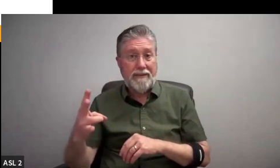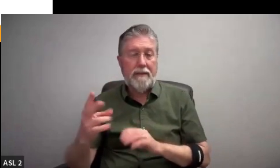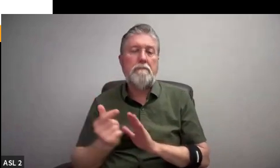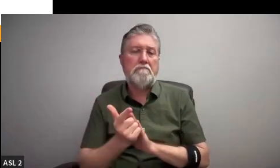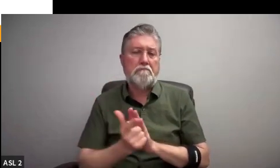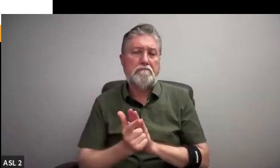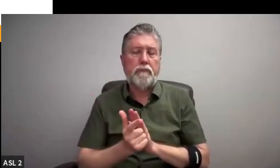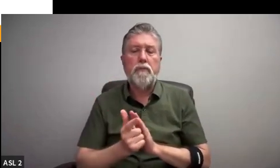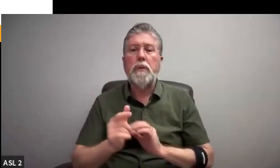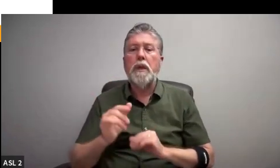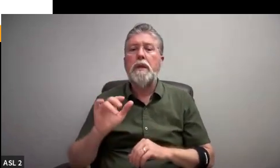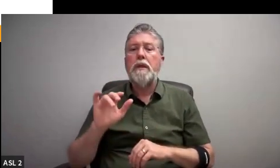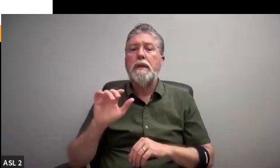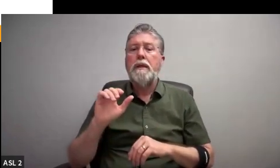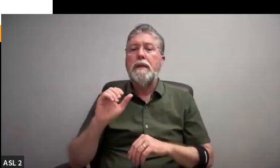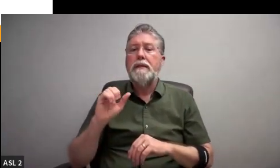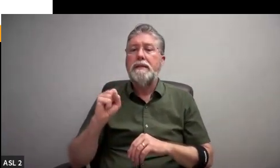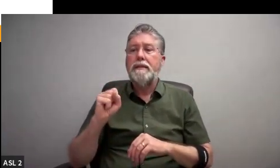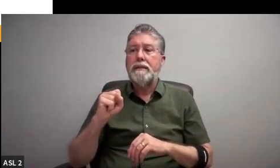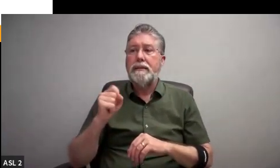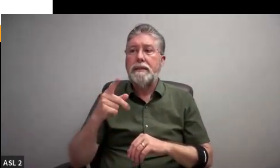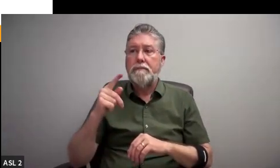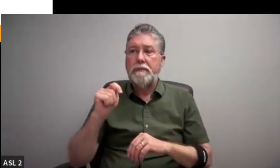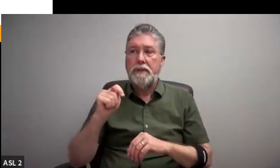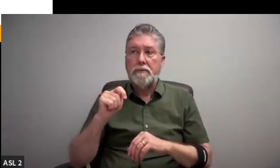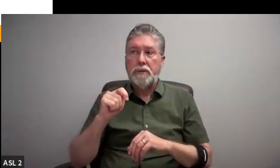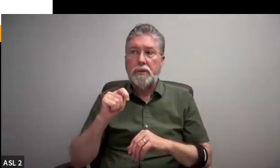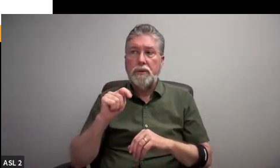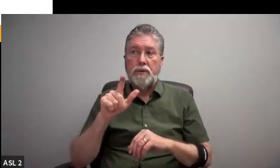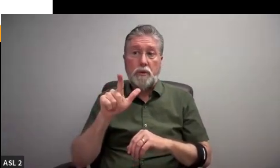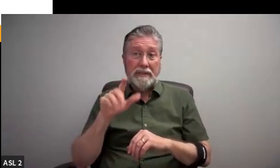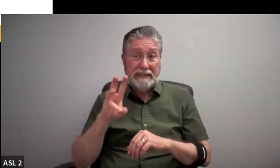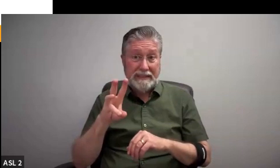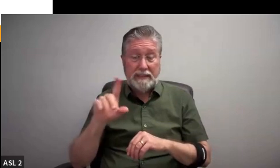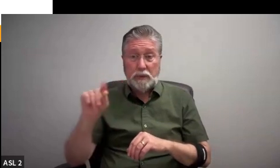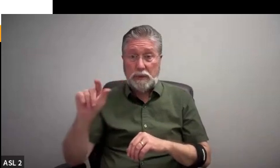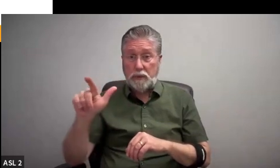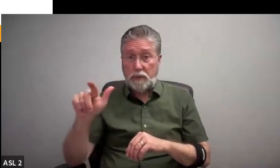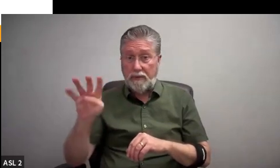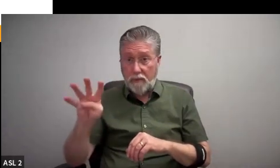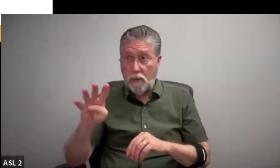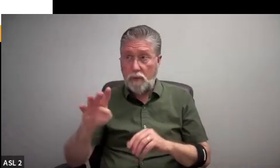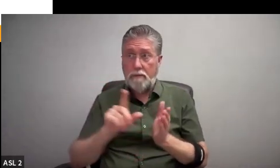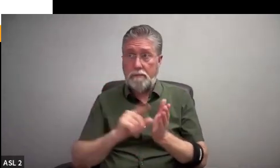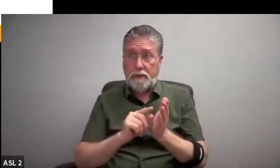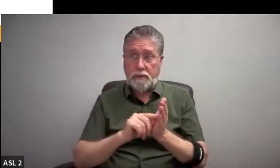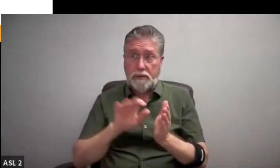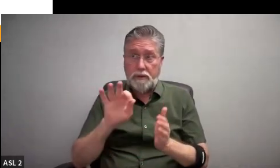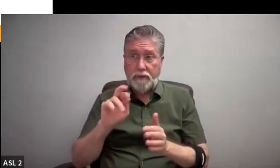a 30-day notice was published to collect comments on the information collection requirements with